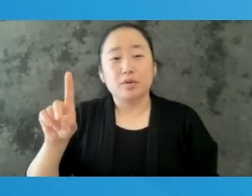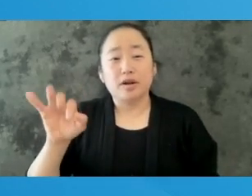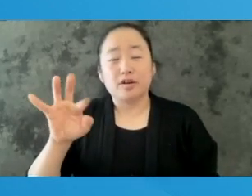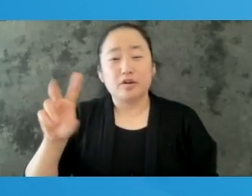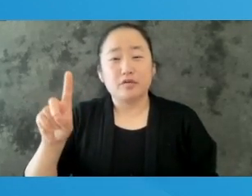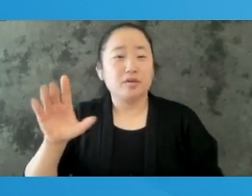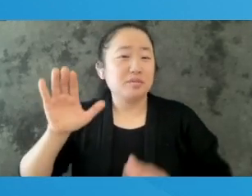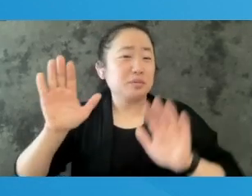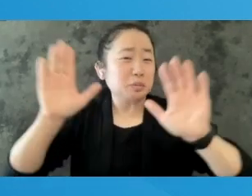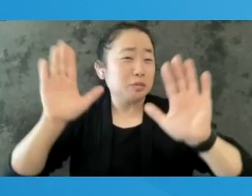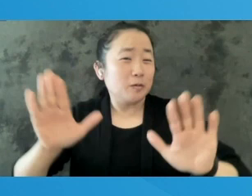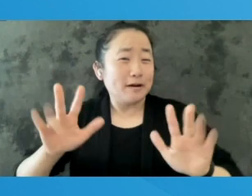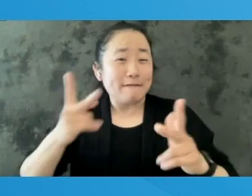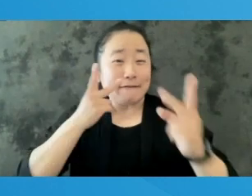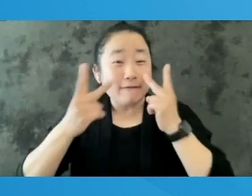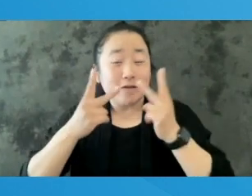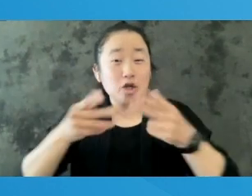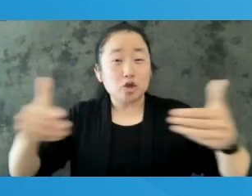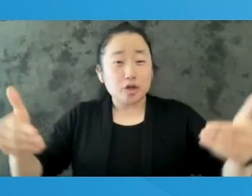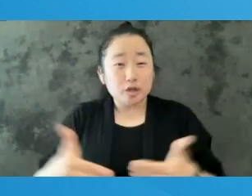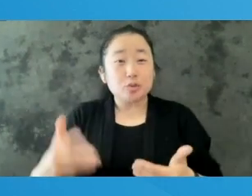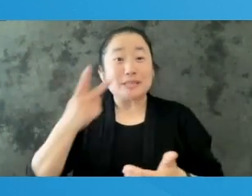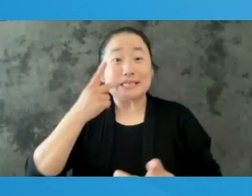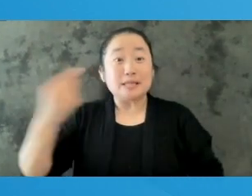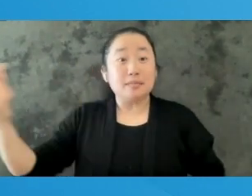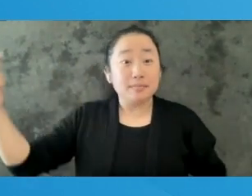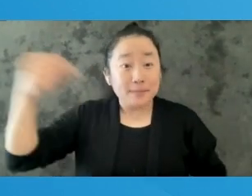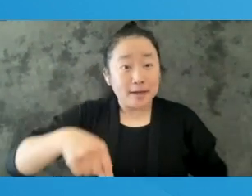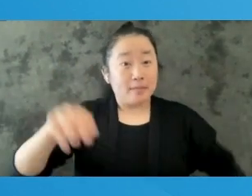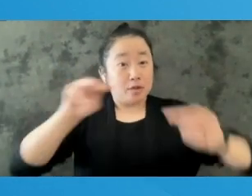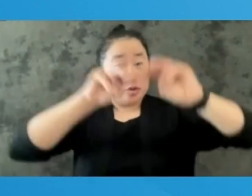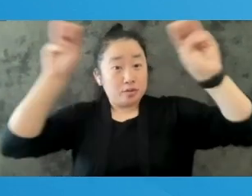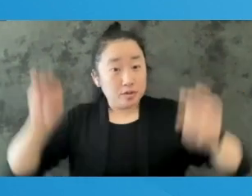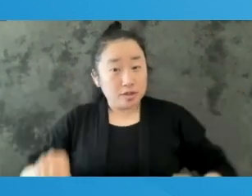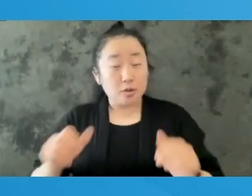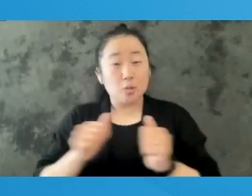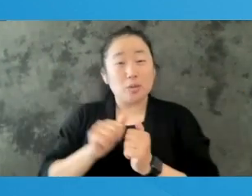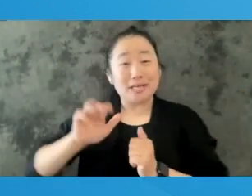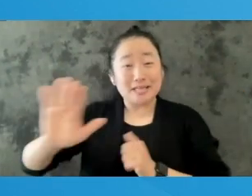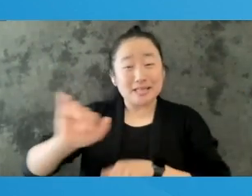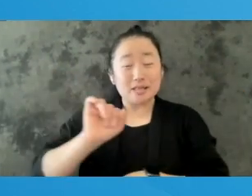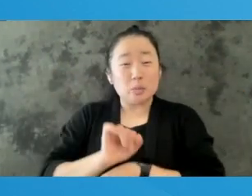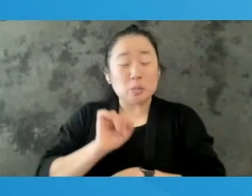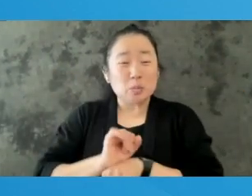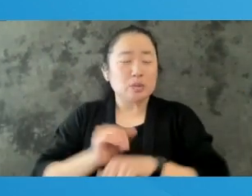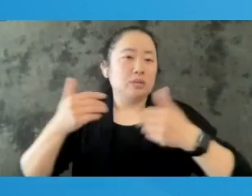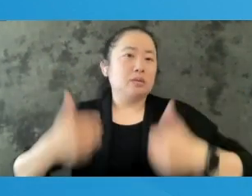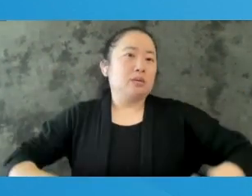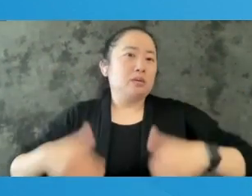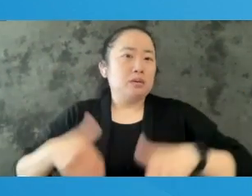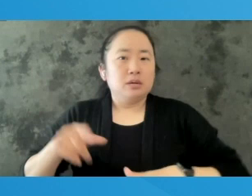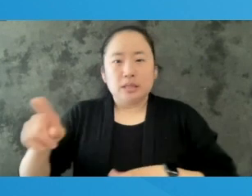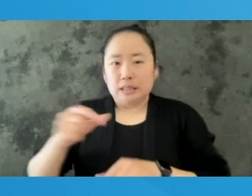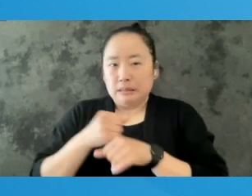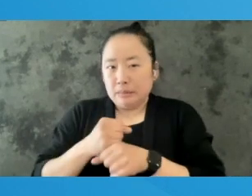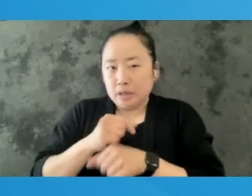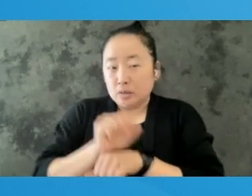Seeing him in our museum space with his work, he created the work in his studio in Los Angeles,